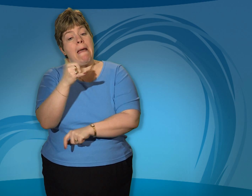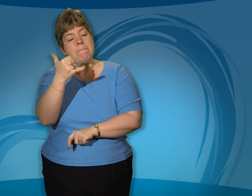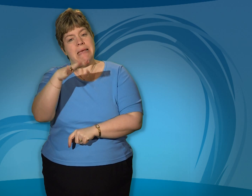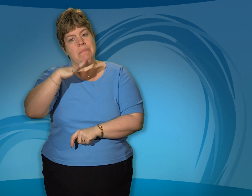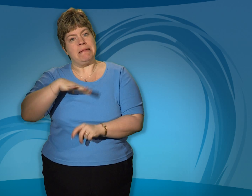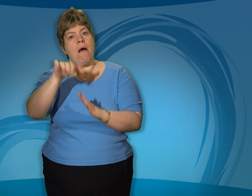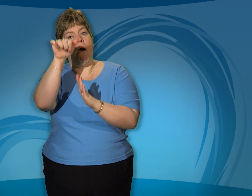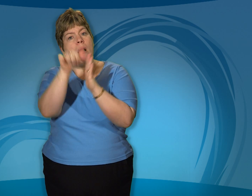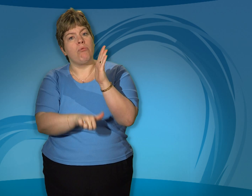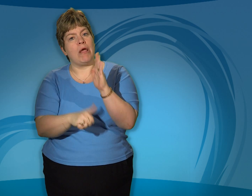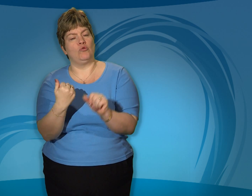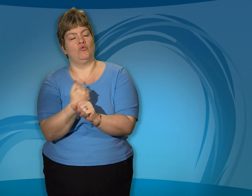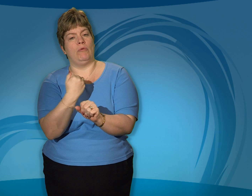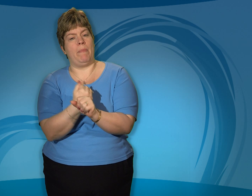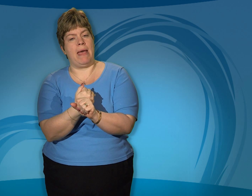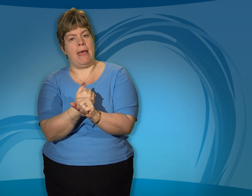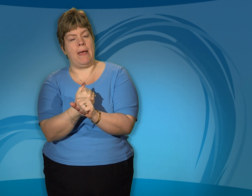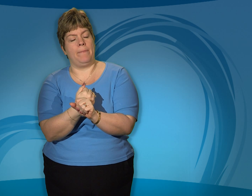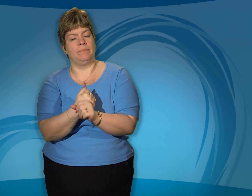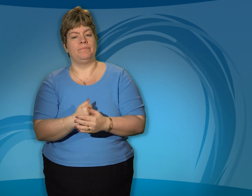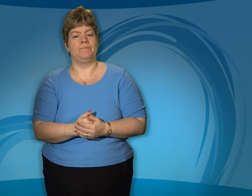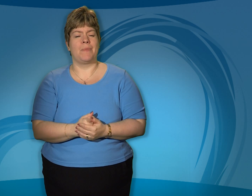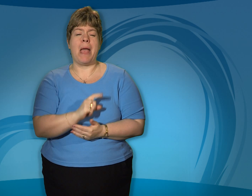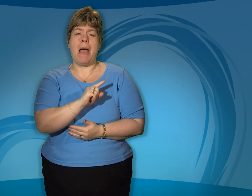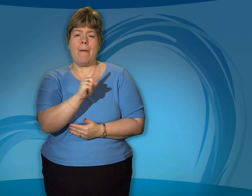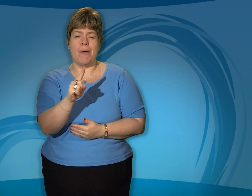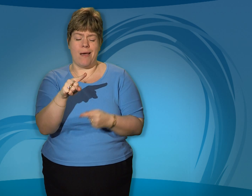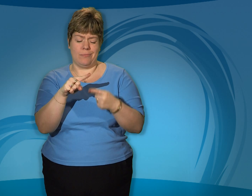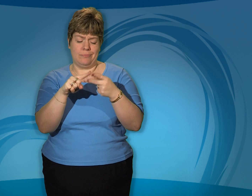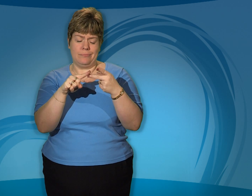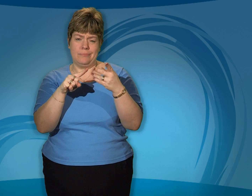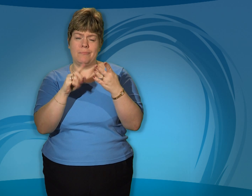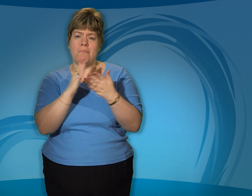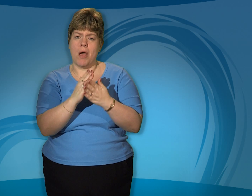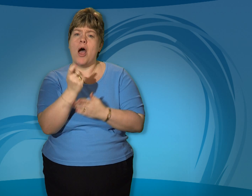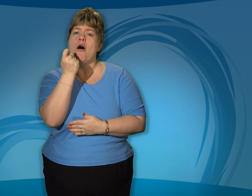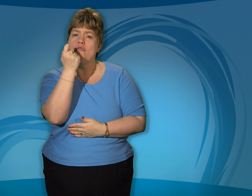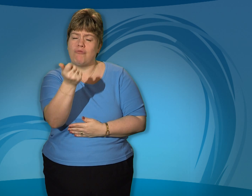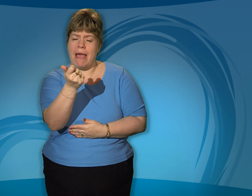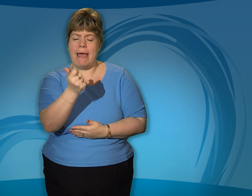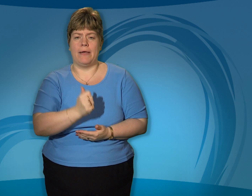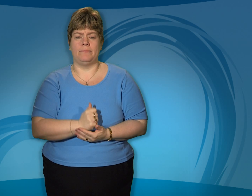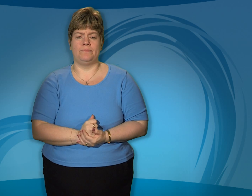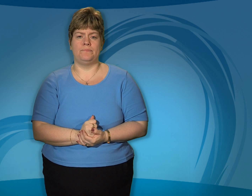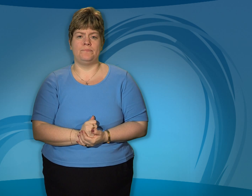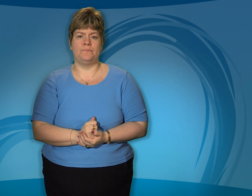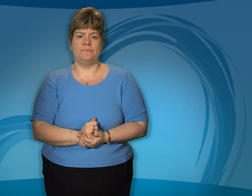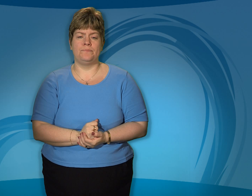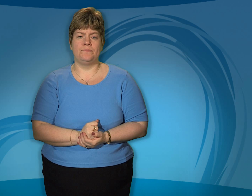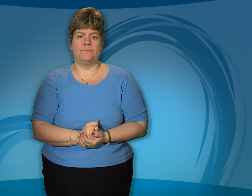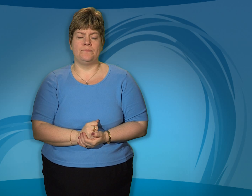need an operation. Please be assured that these complications are extremely rare.